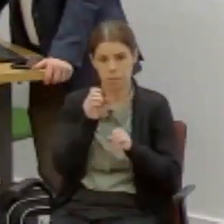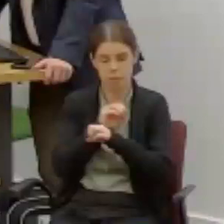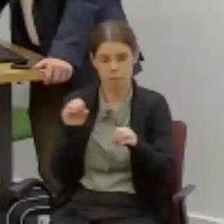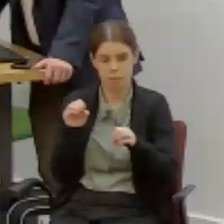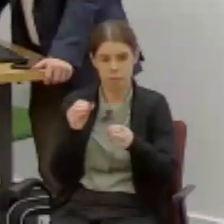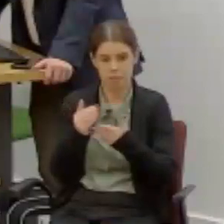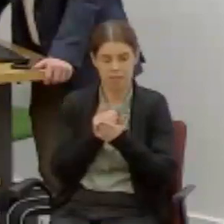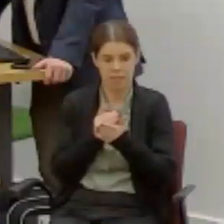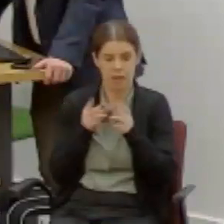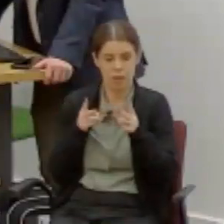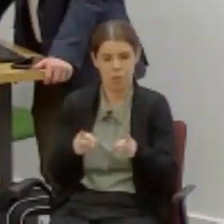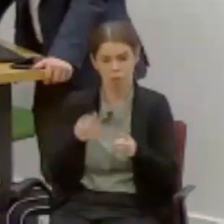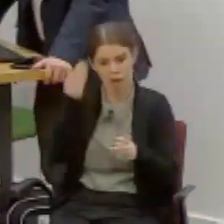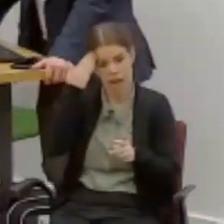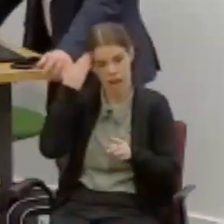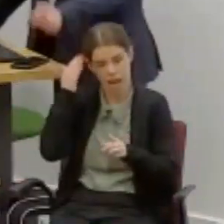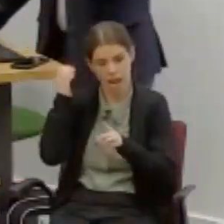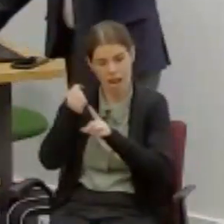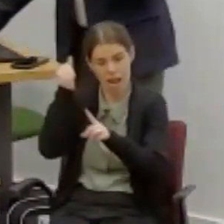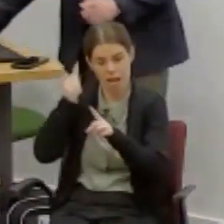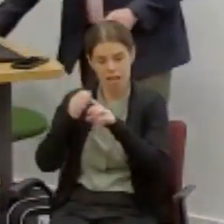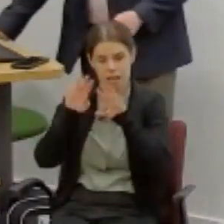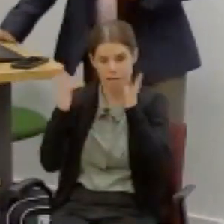free open age we been in so all.